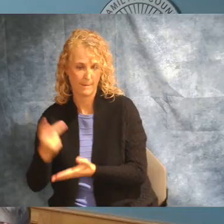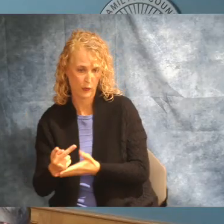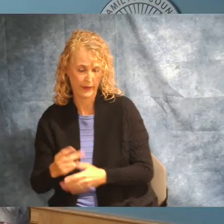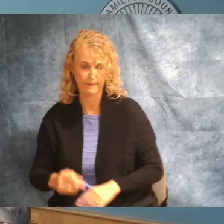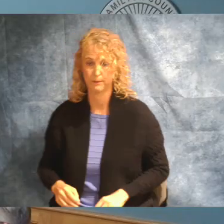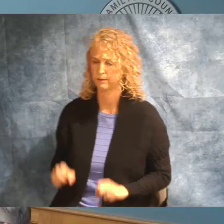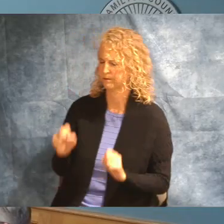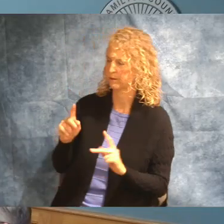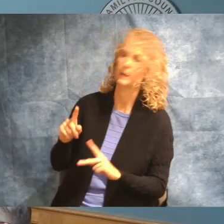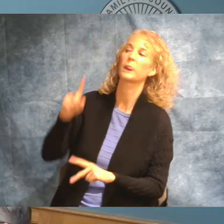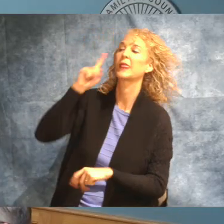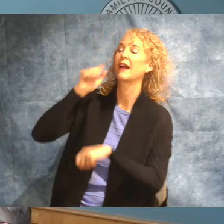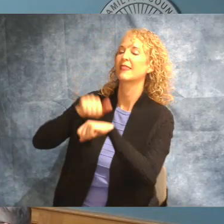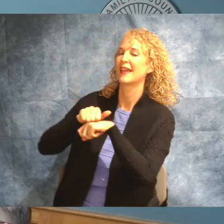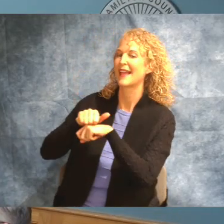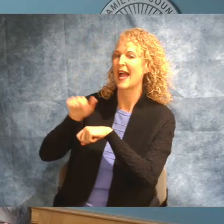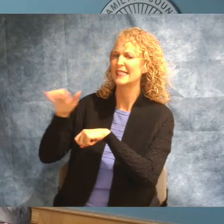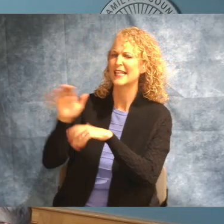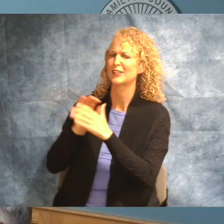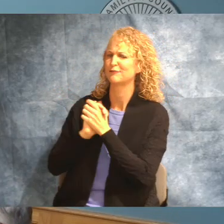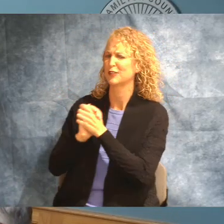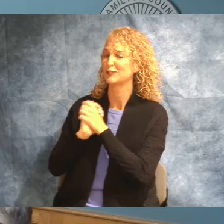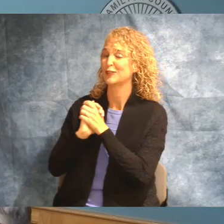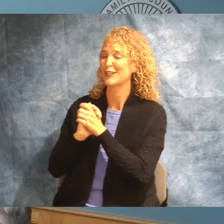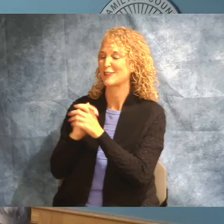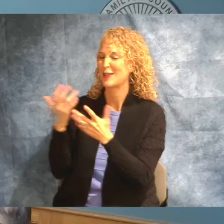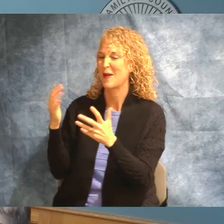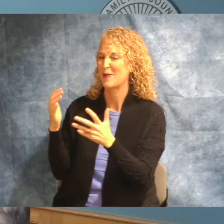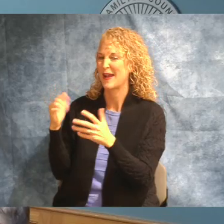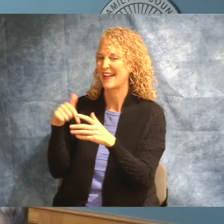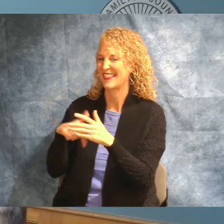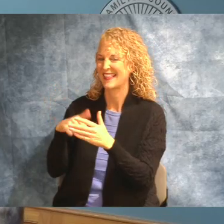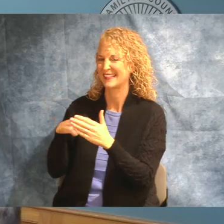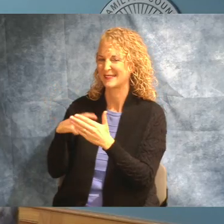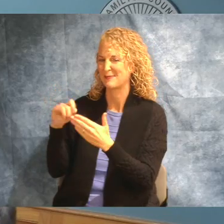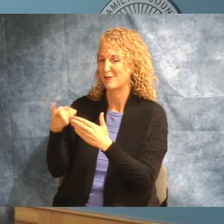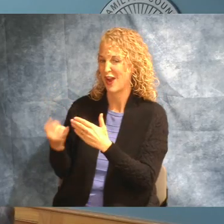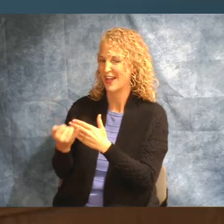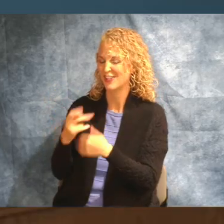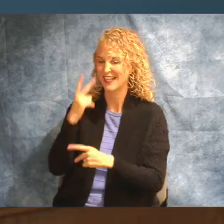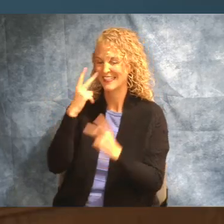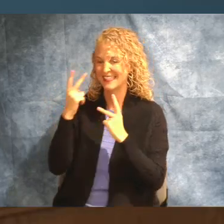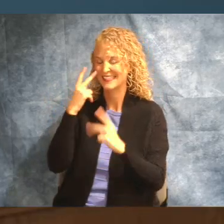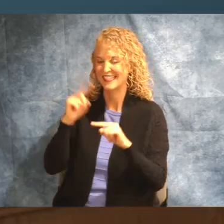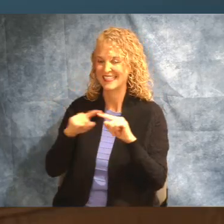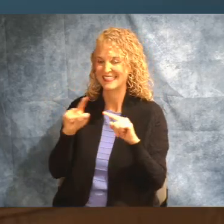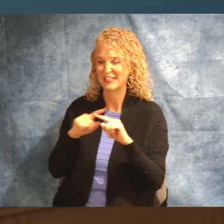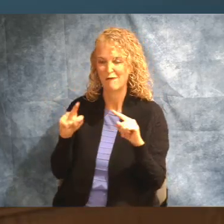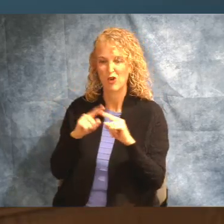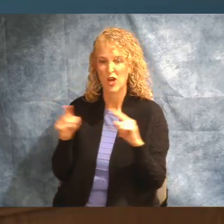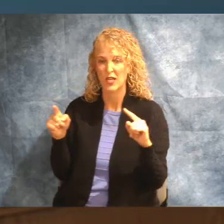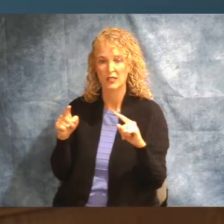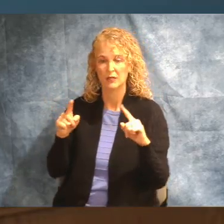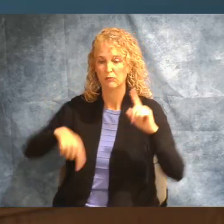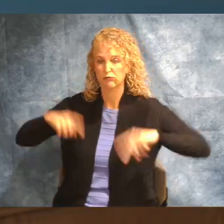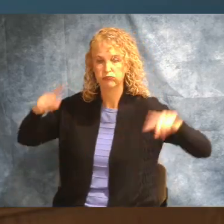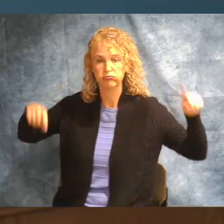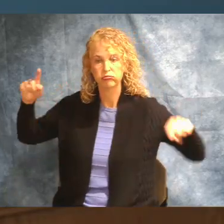sent you some kudos on on this packet and the diversity as you were saying of u allocations.